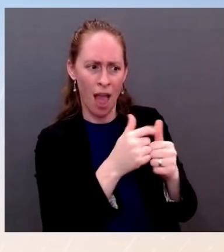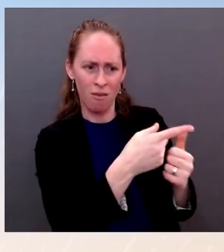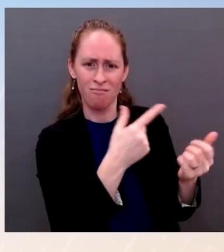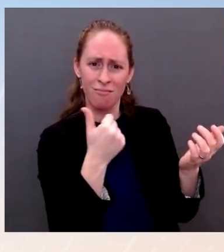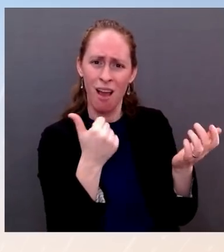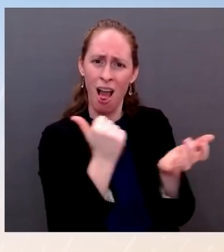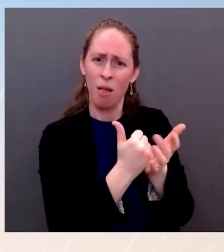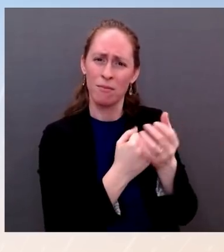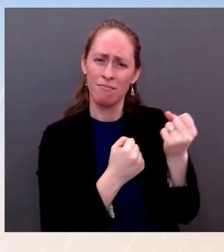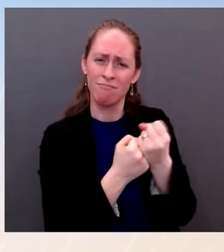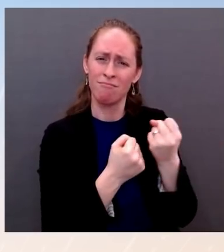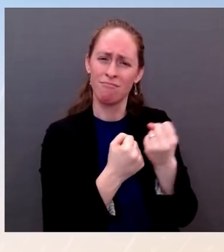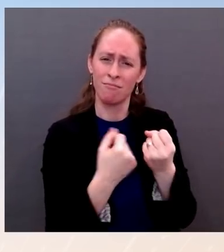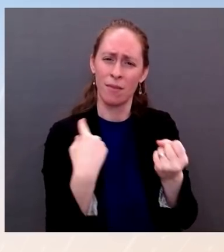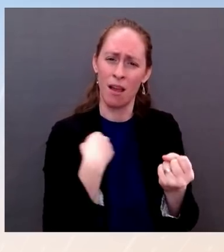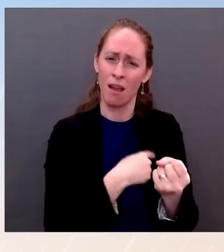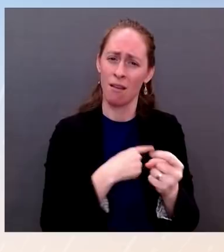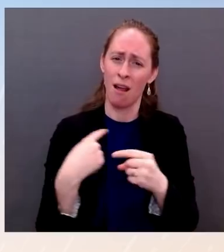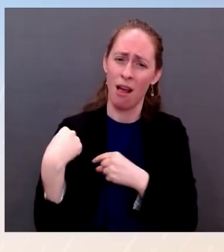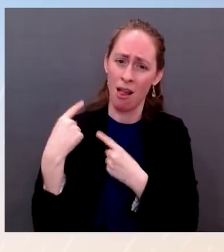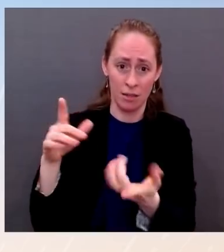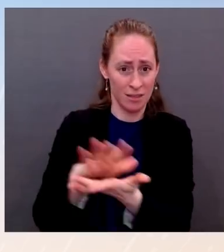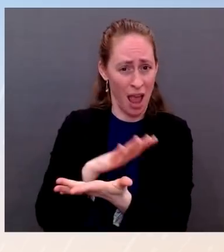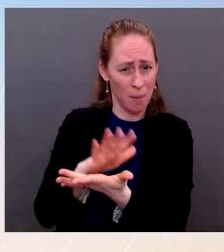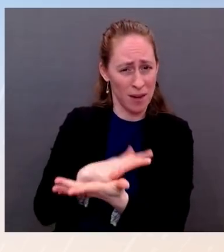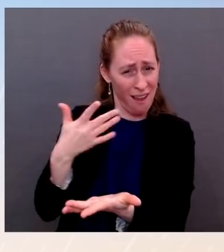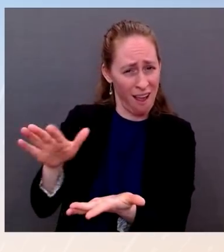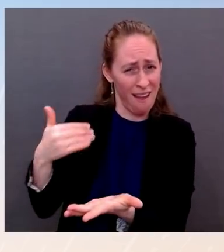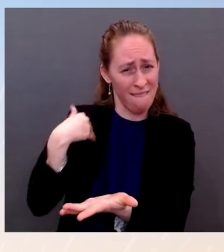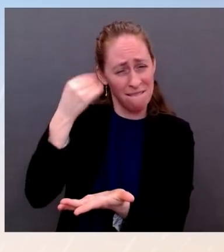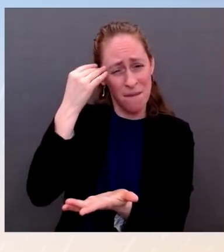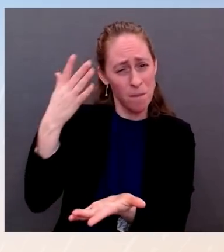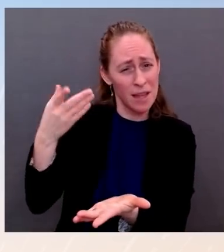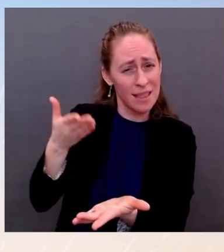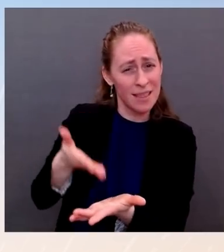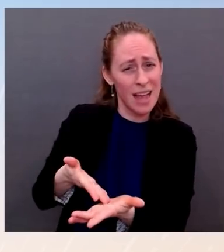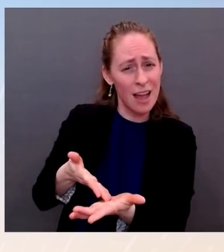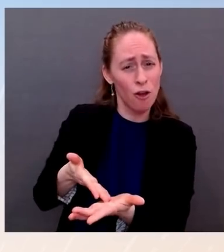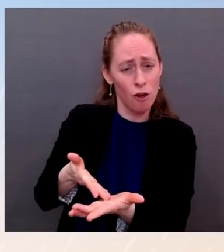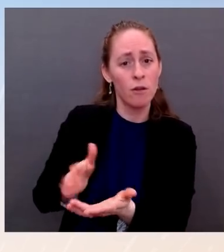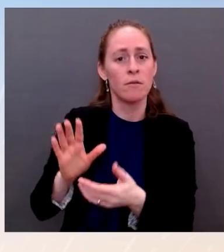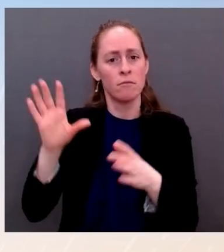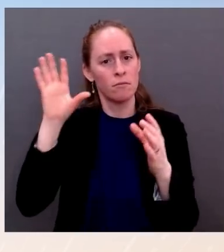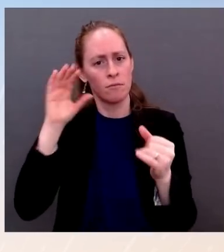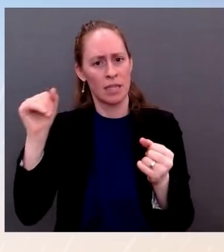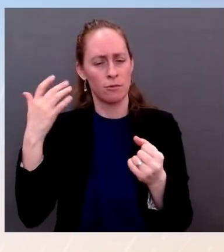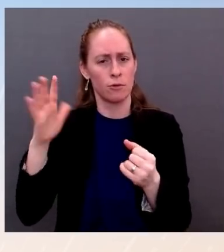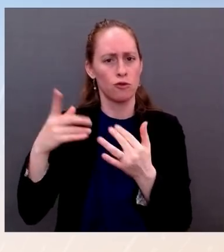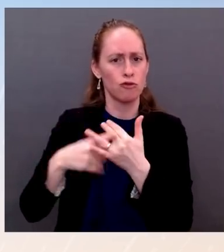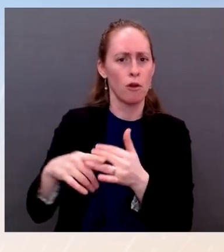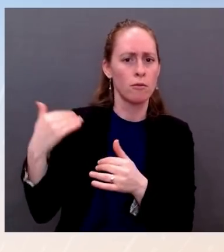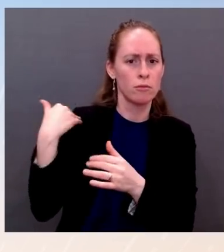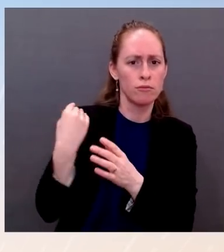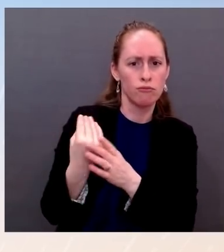beginning last spring, a plan -- a range of contingency plans should we need to bring American citizens out